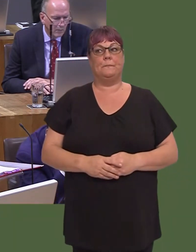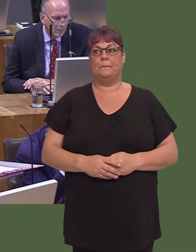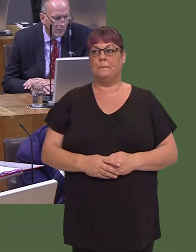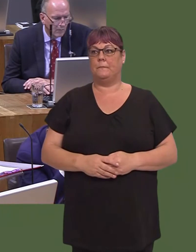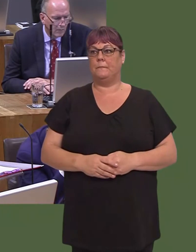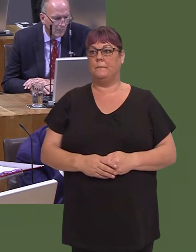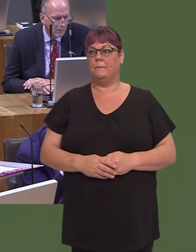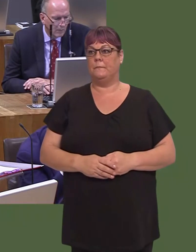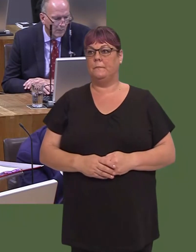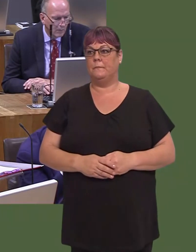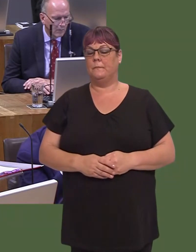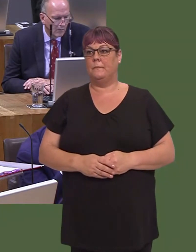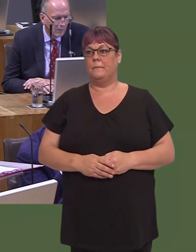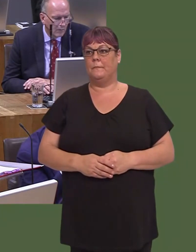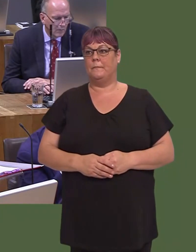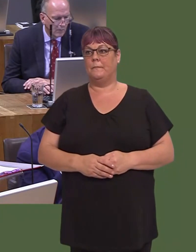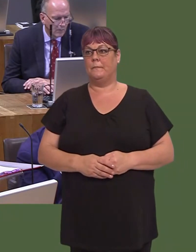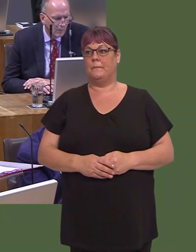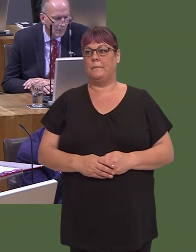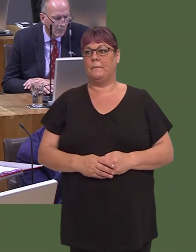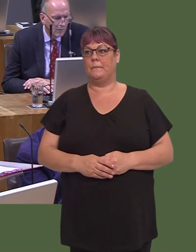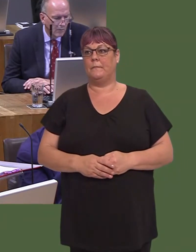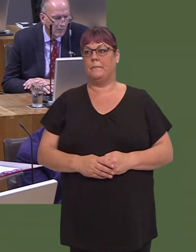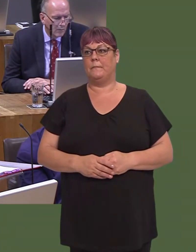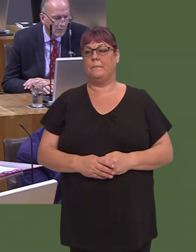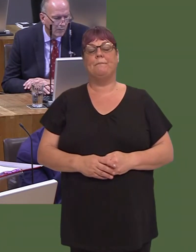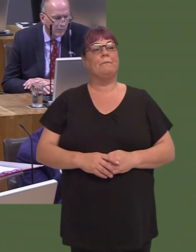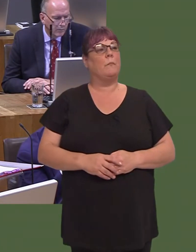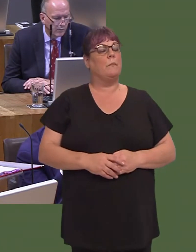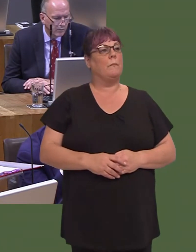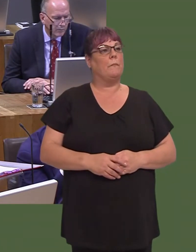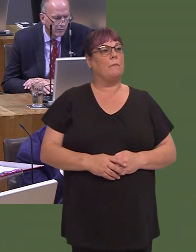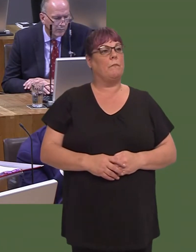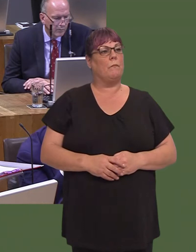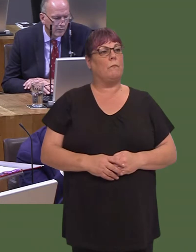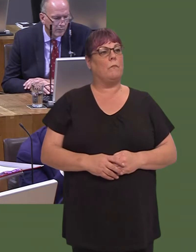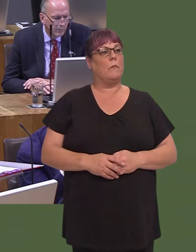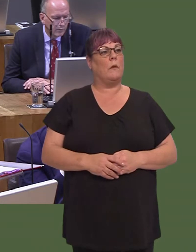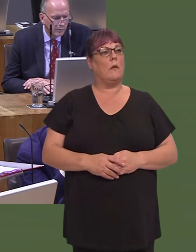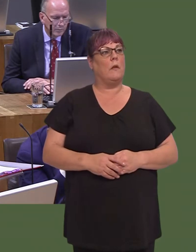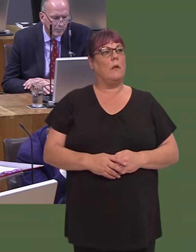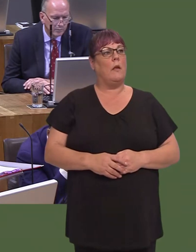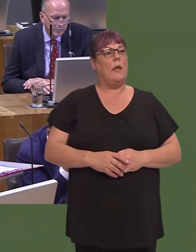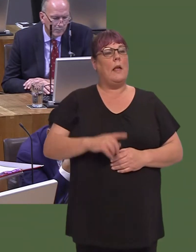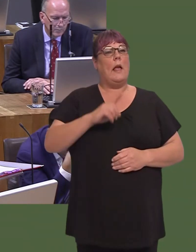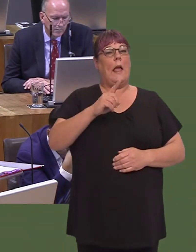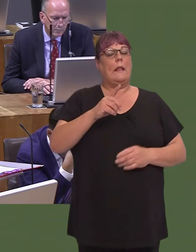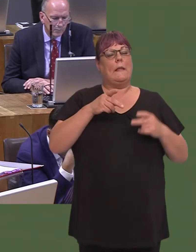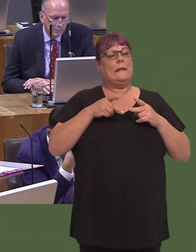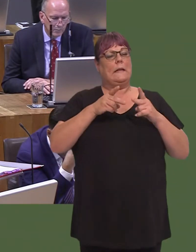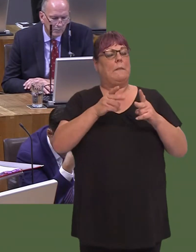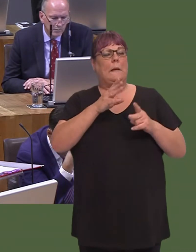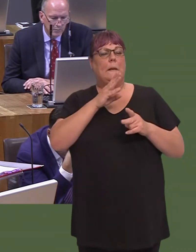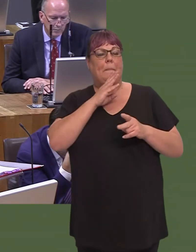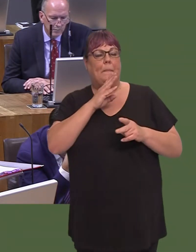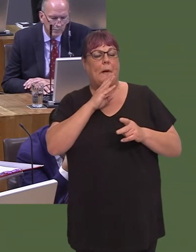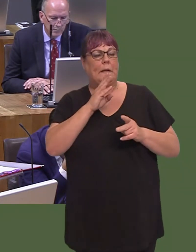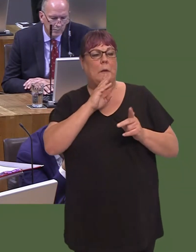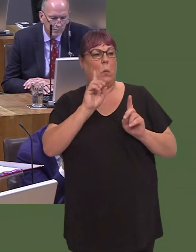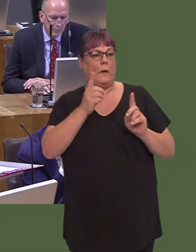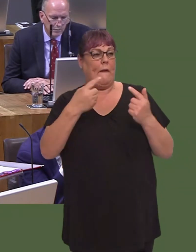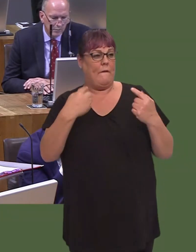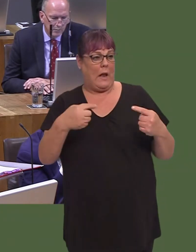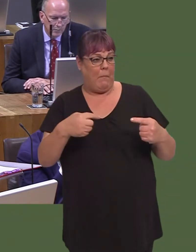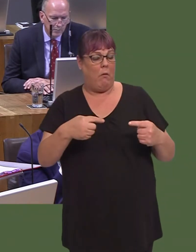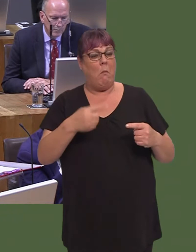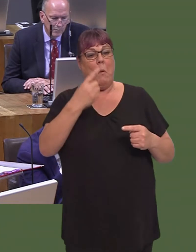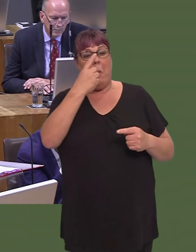other than by going back to the very people who made the decision in the first place but